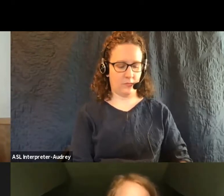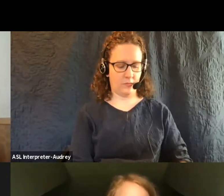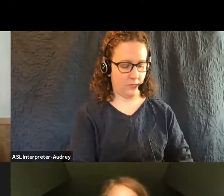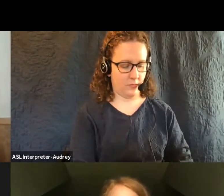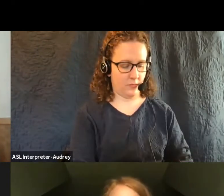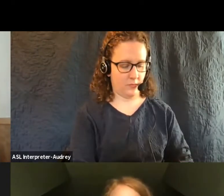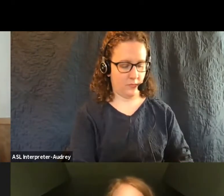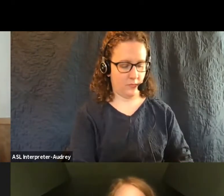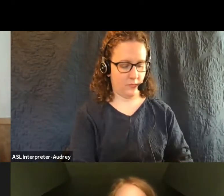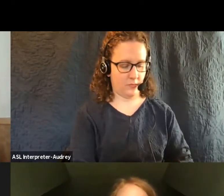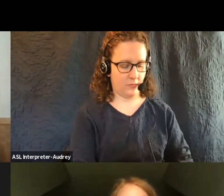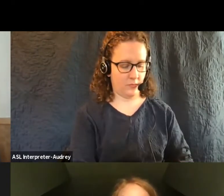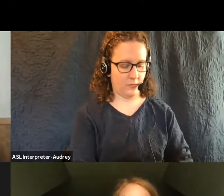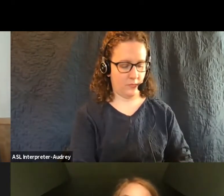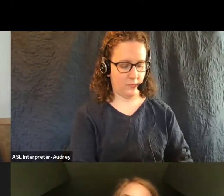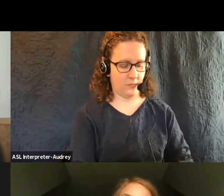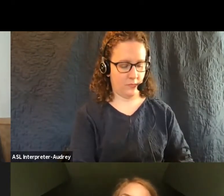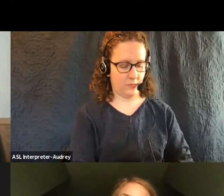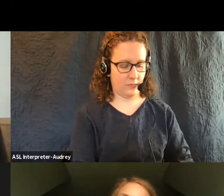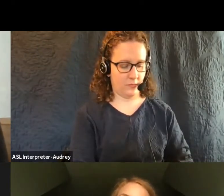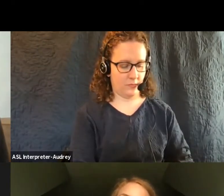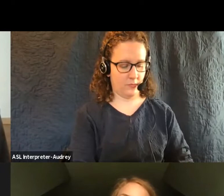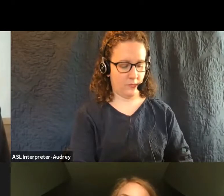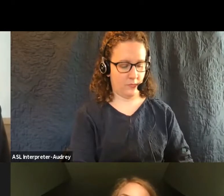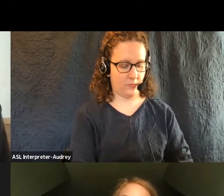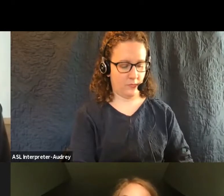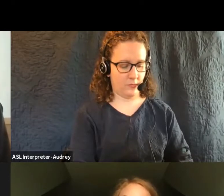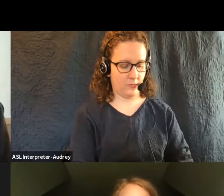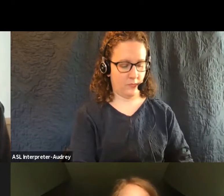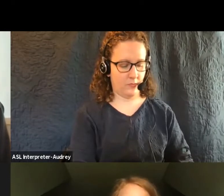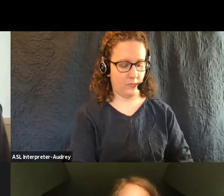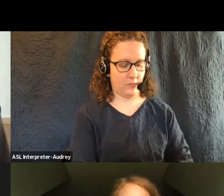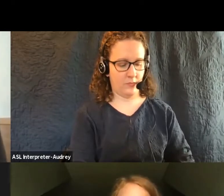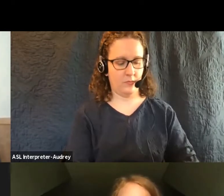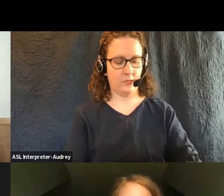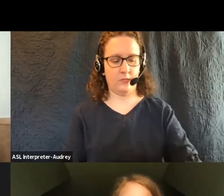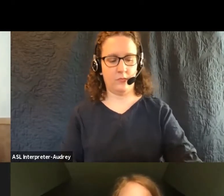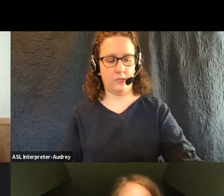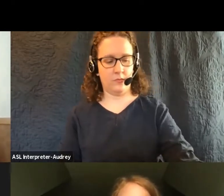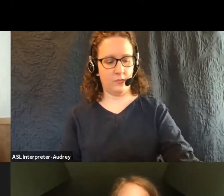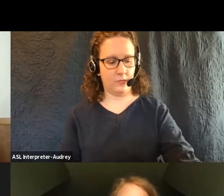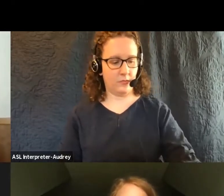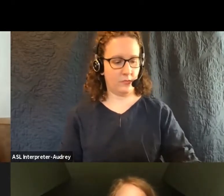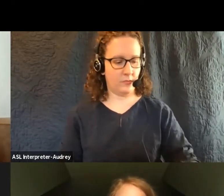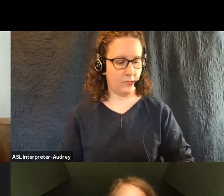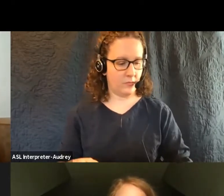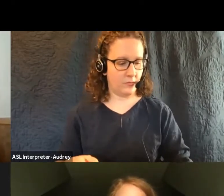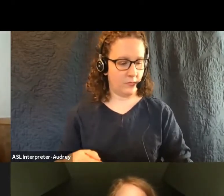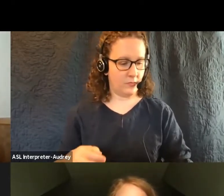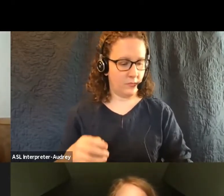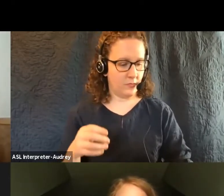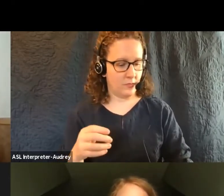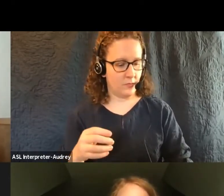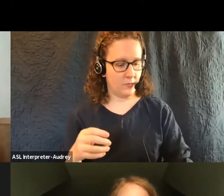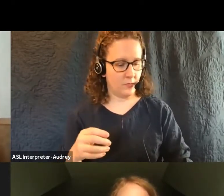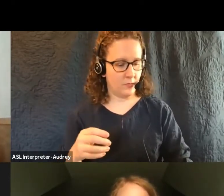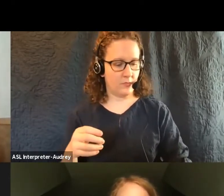I am from India, this is where I was born and brought up.